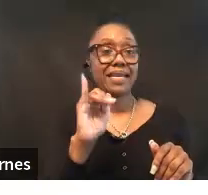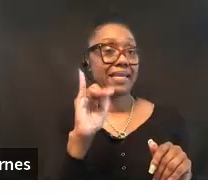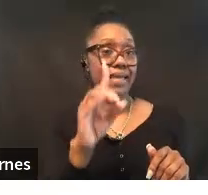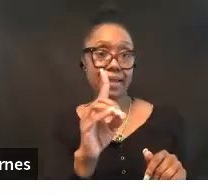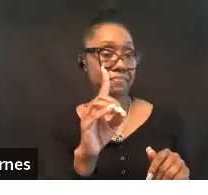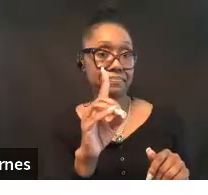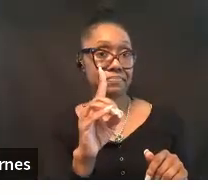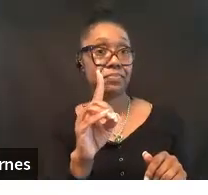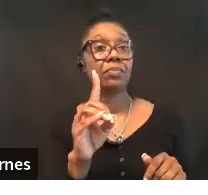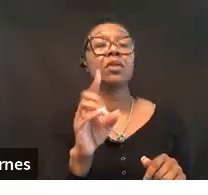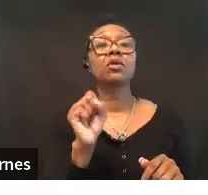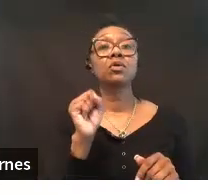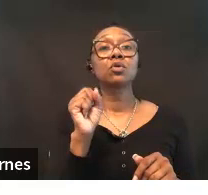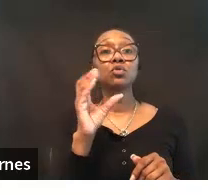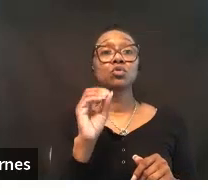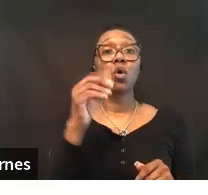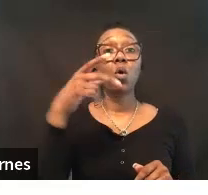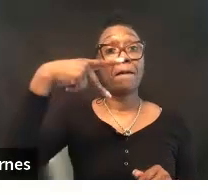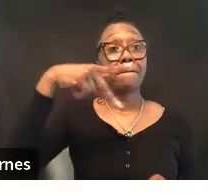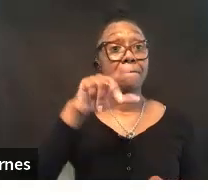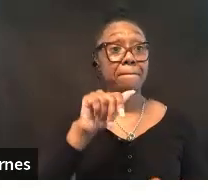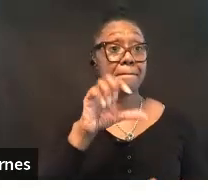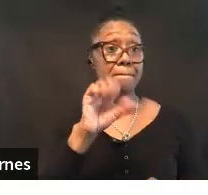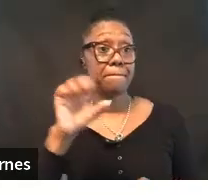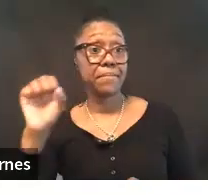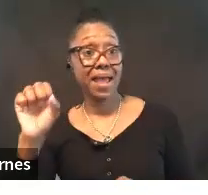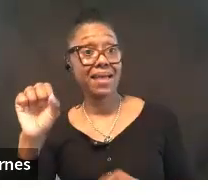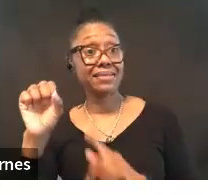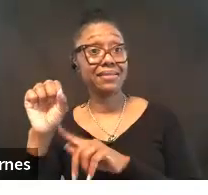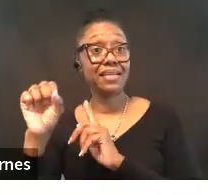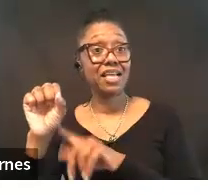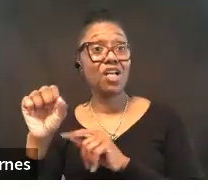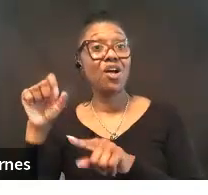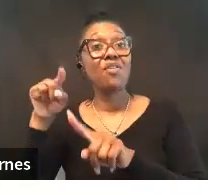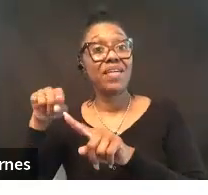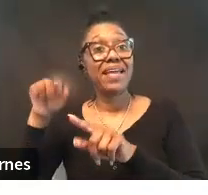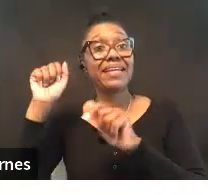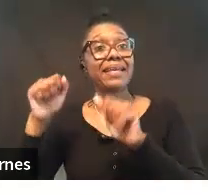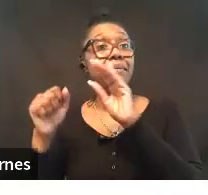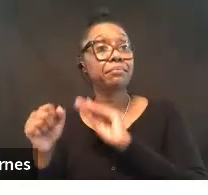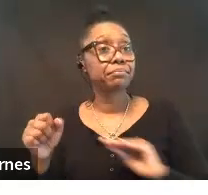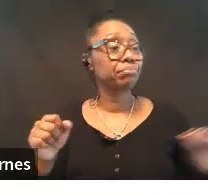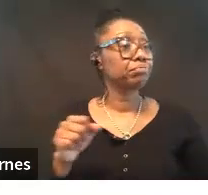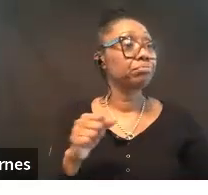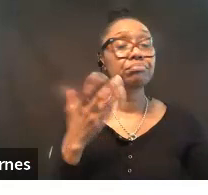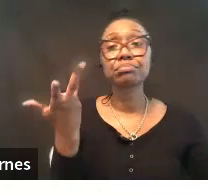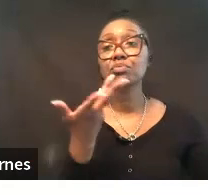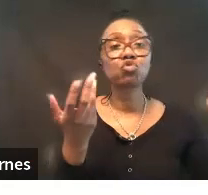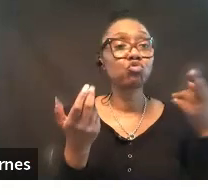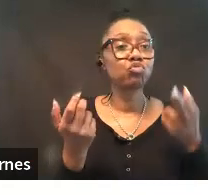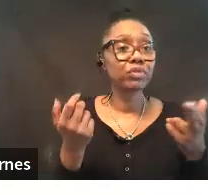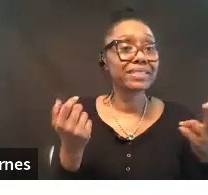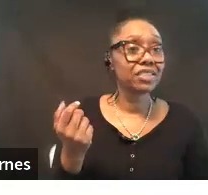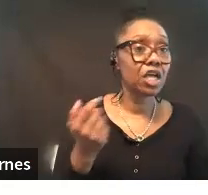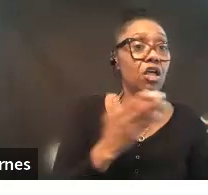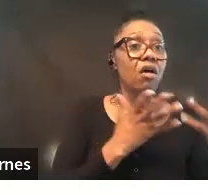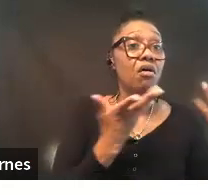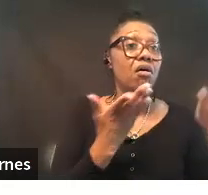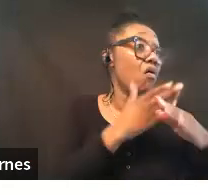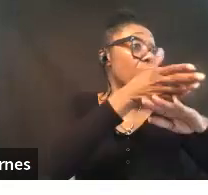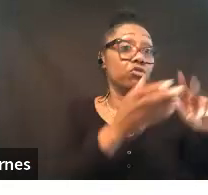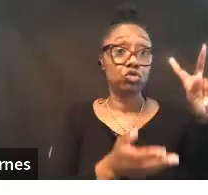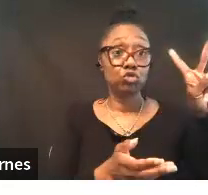Now, pass is a tool that allows an individual to set aside resources. Inex of $2,000.